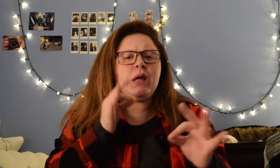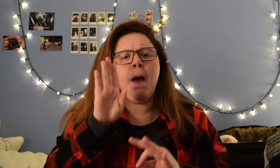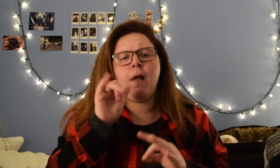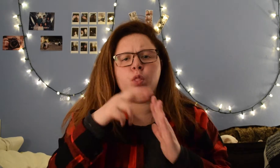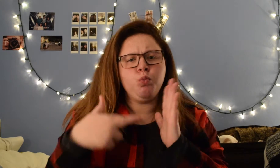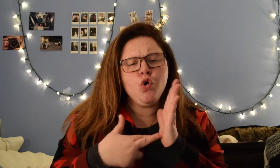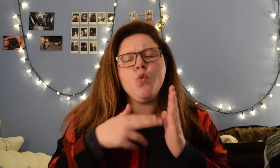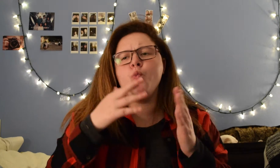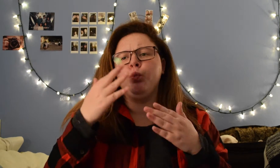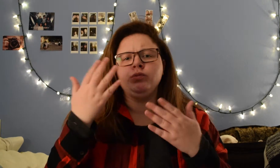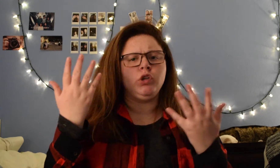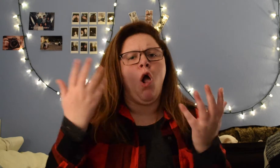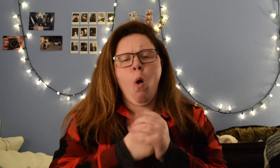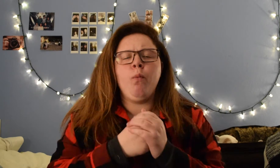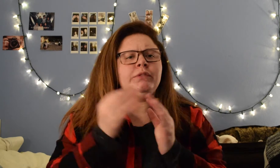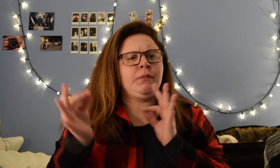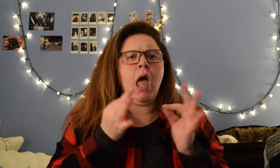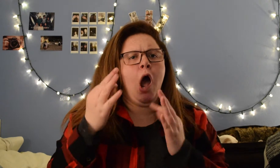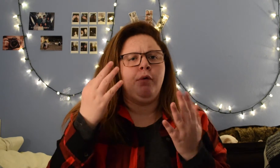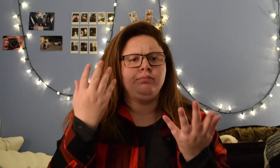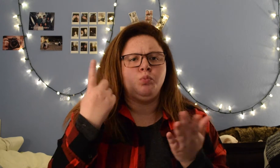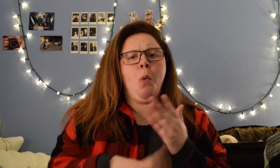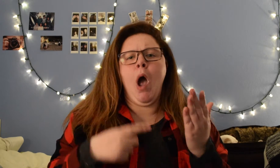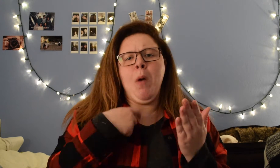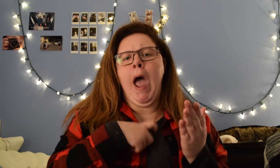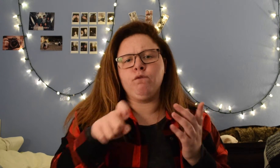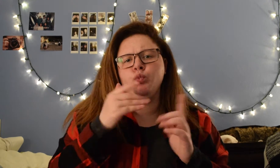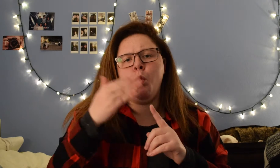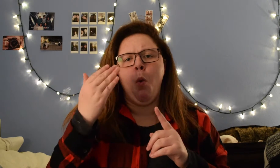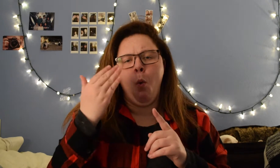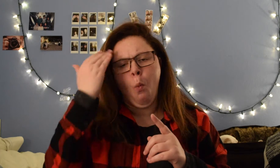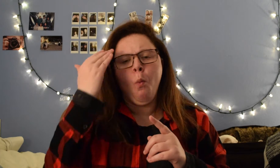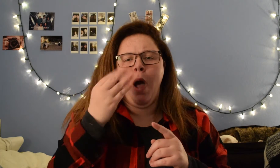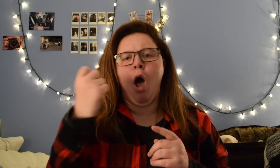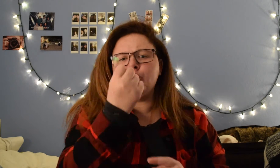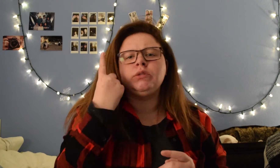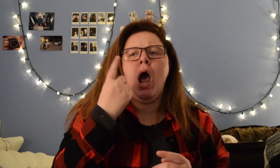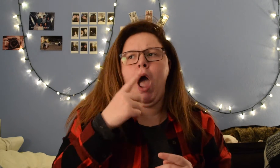He explained the rules and what we needed to know before take off